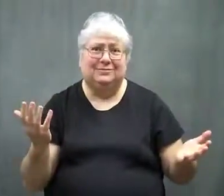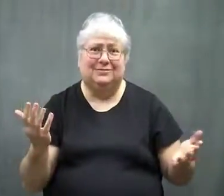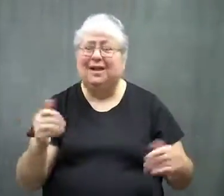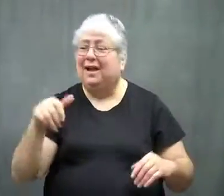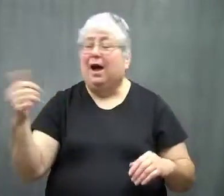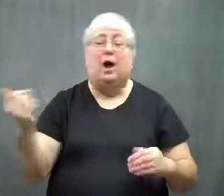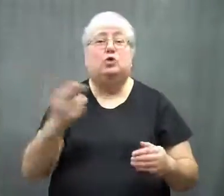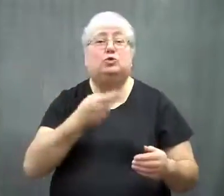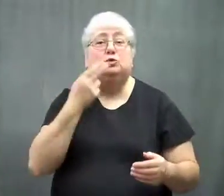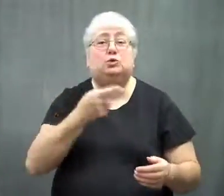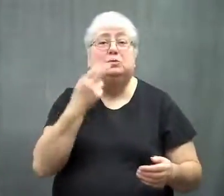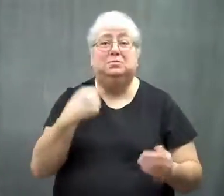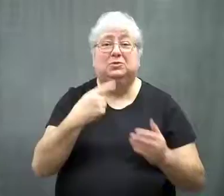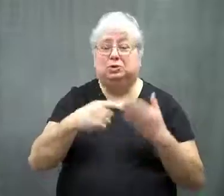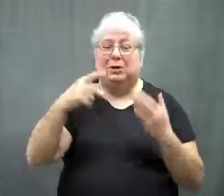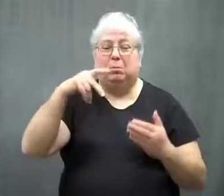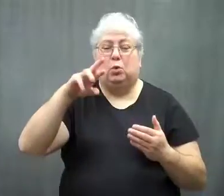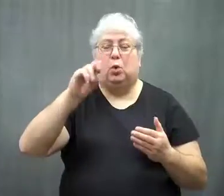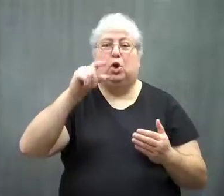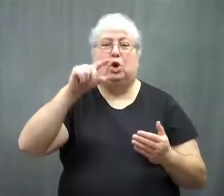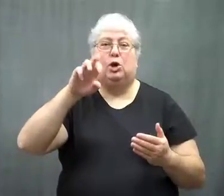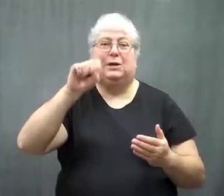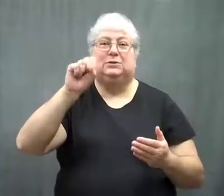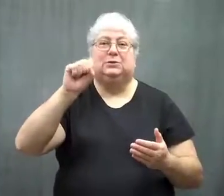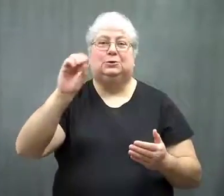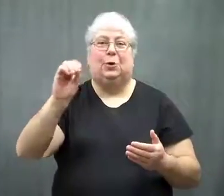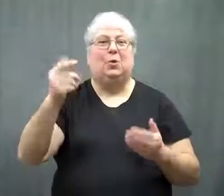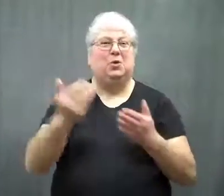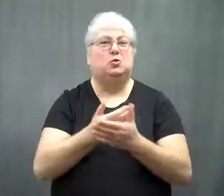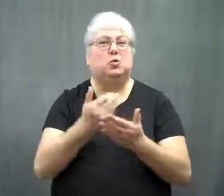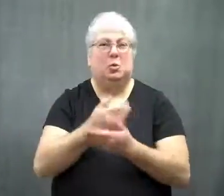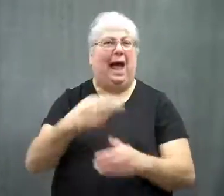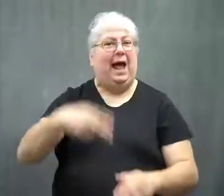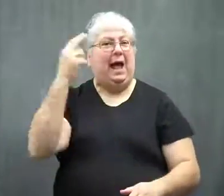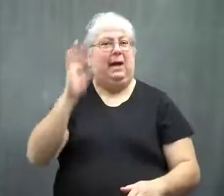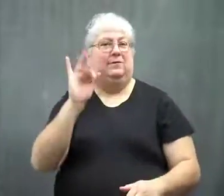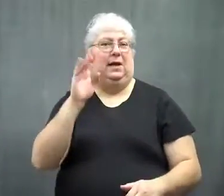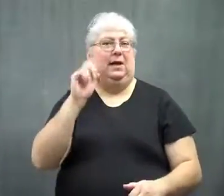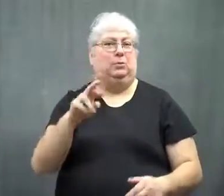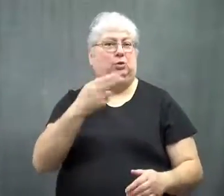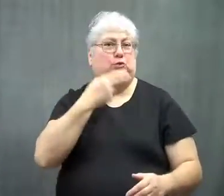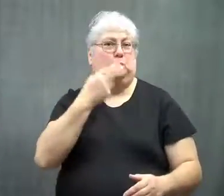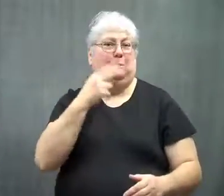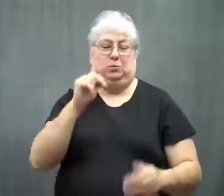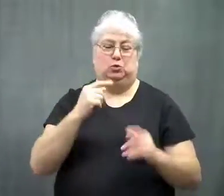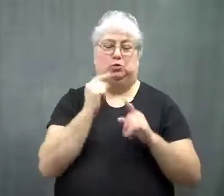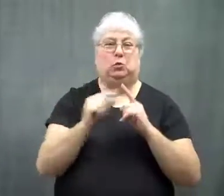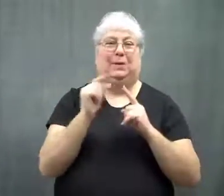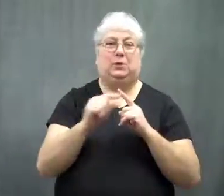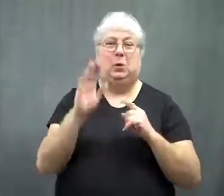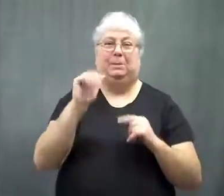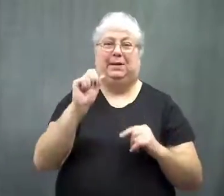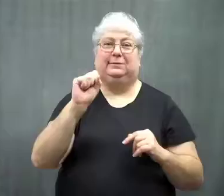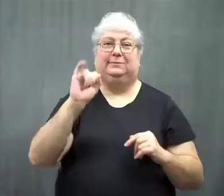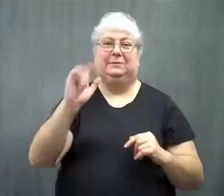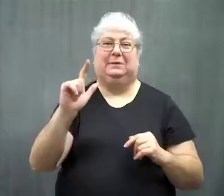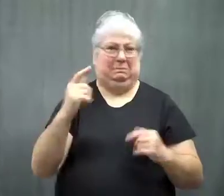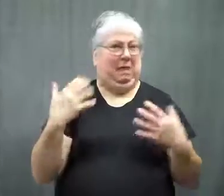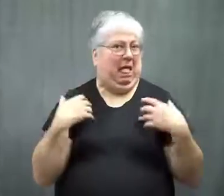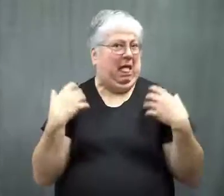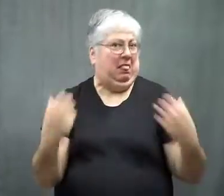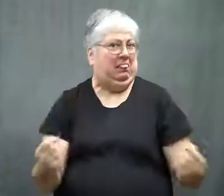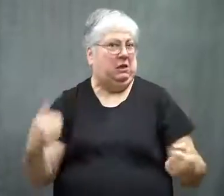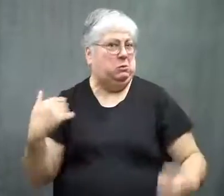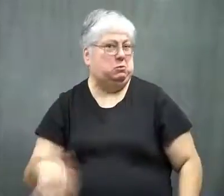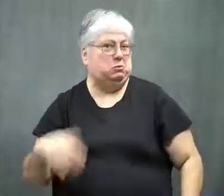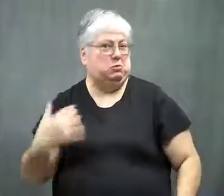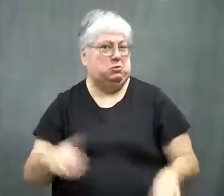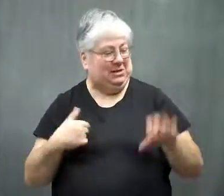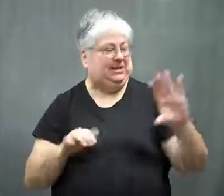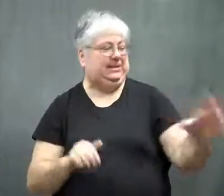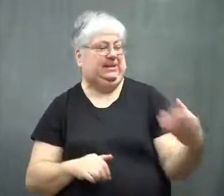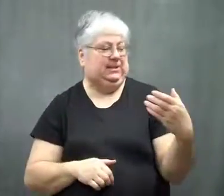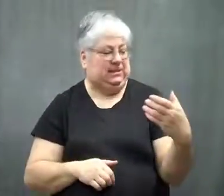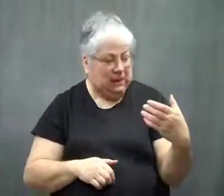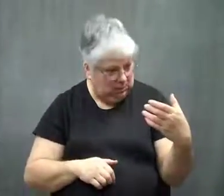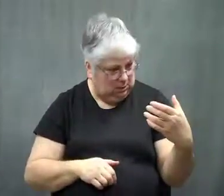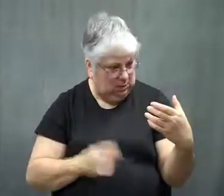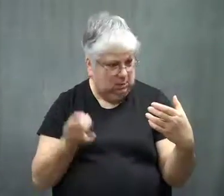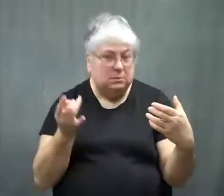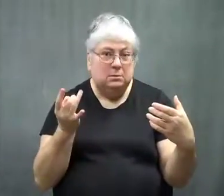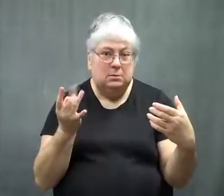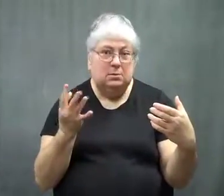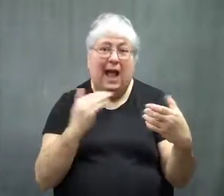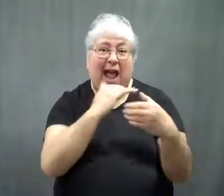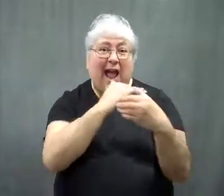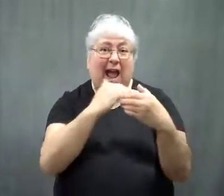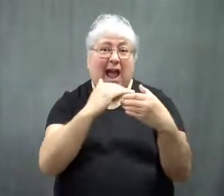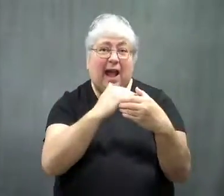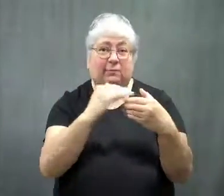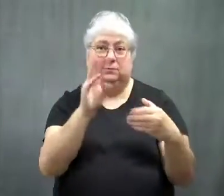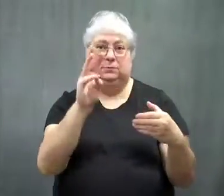I checked a can of Progresso soup, the new high fiber version.